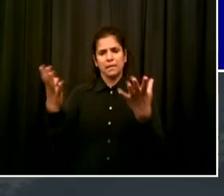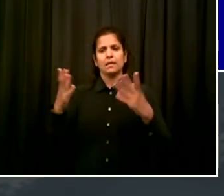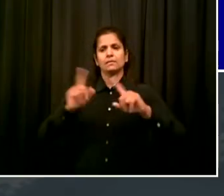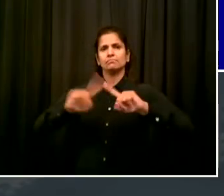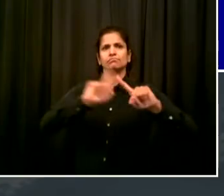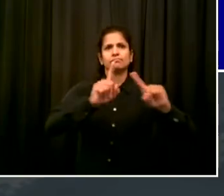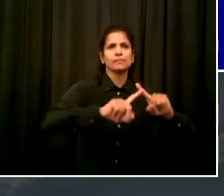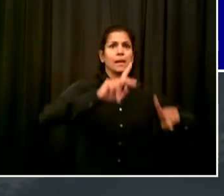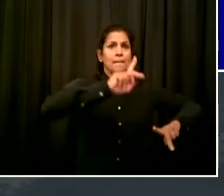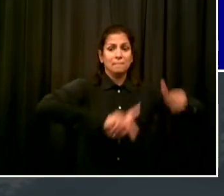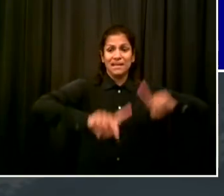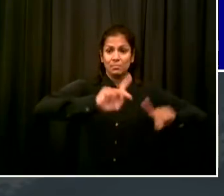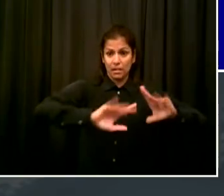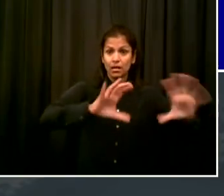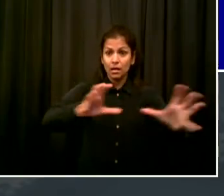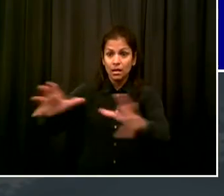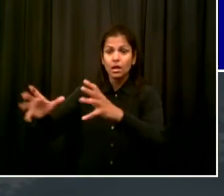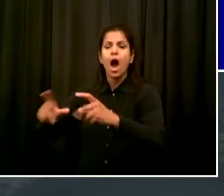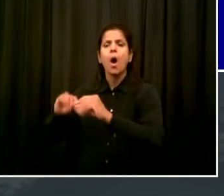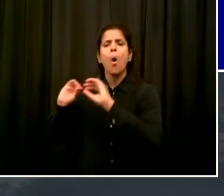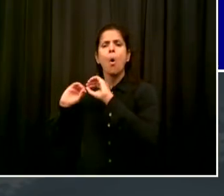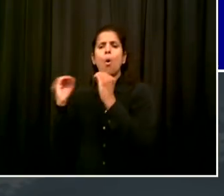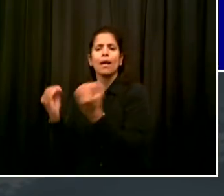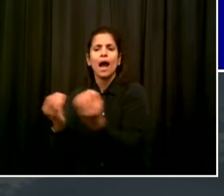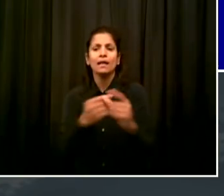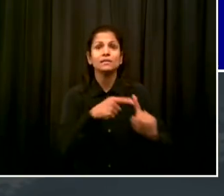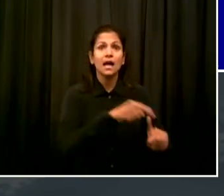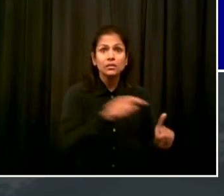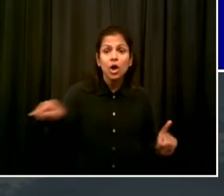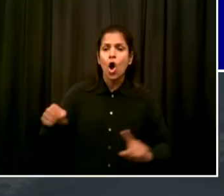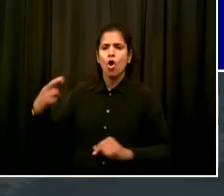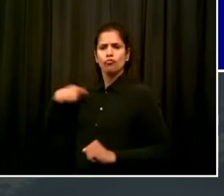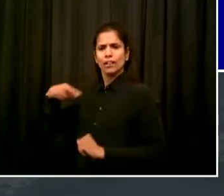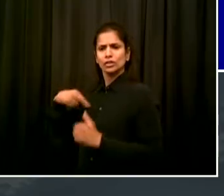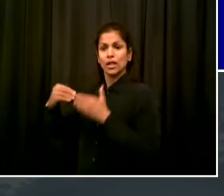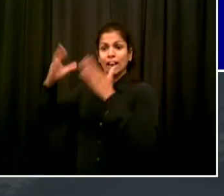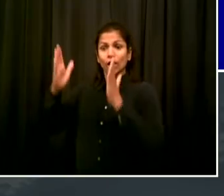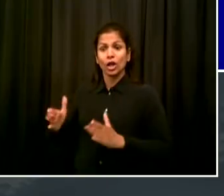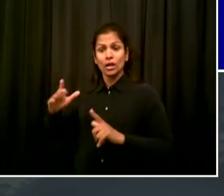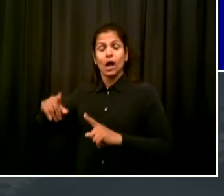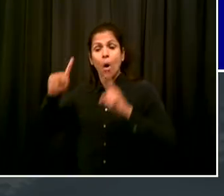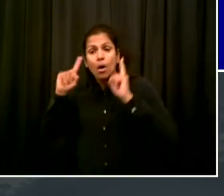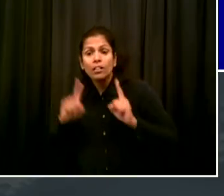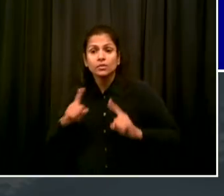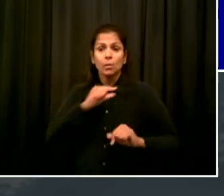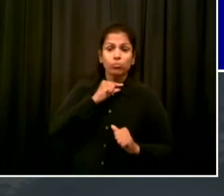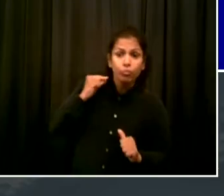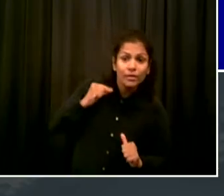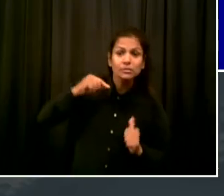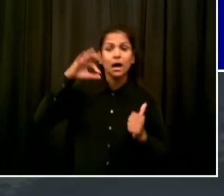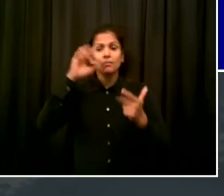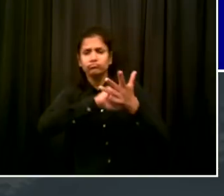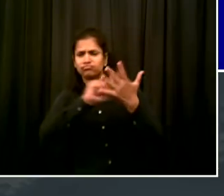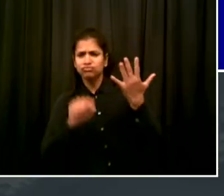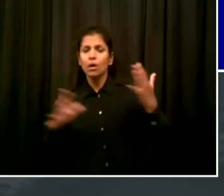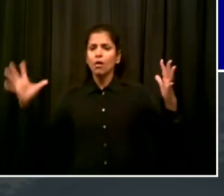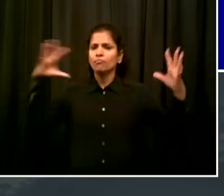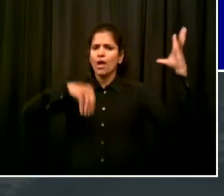EFFORTS TO STOP THE VIOLENCE LIKE THE CURE VIOLENCE SYSTEM